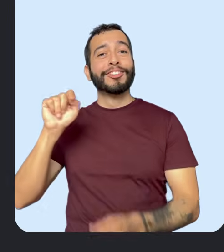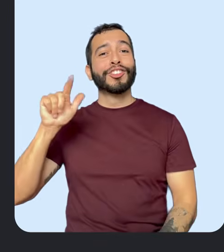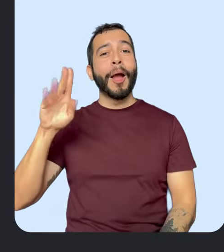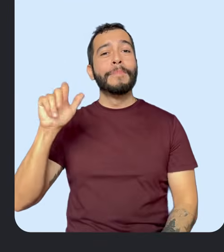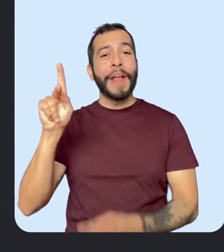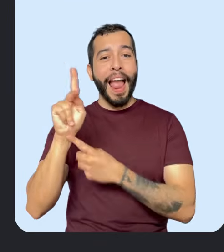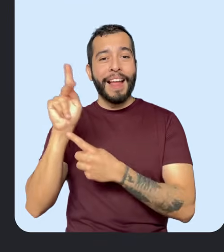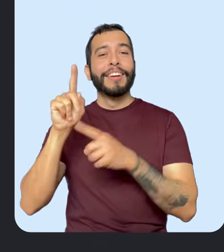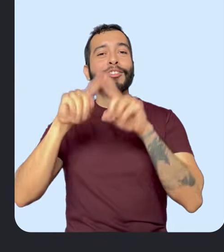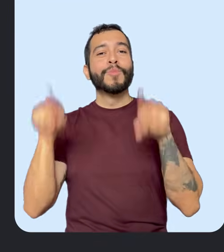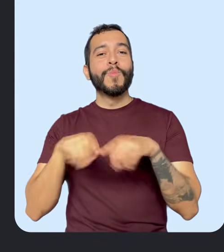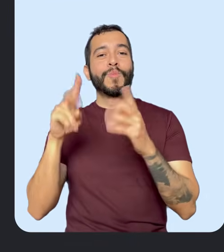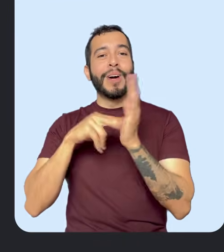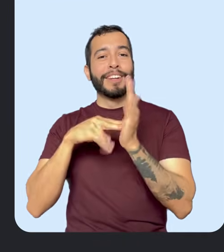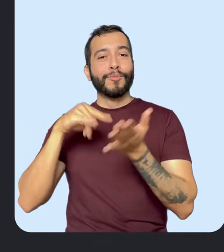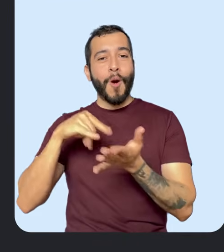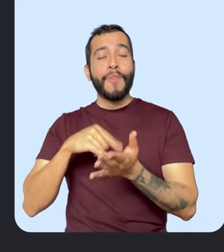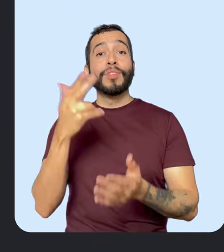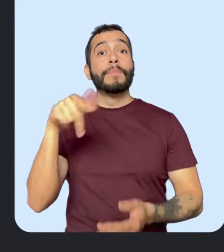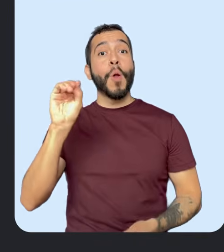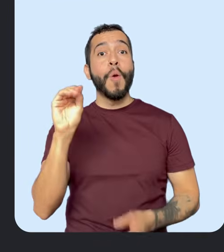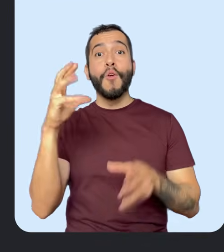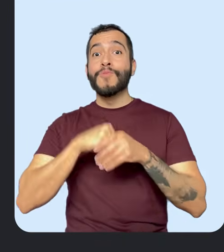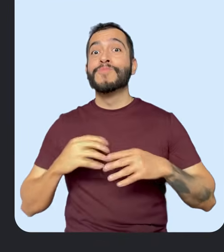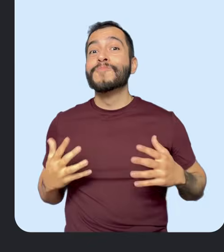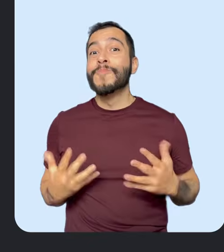our Android screen reader. TalkBack 13.0 now includes